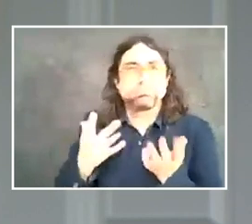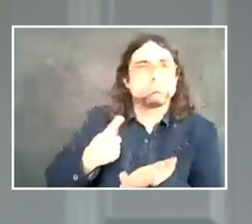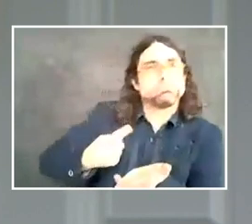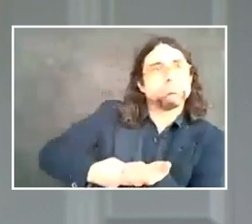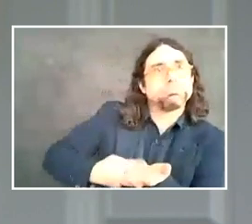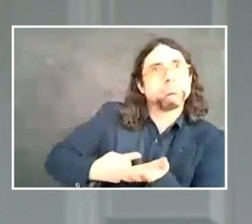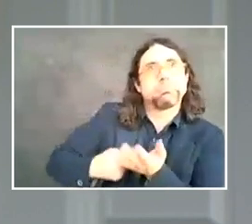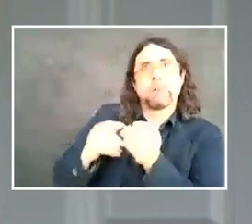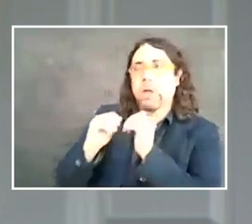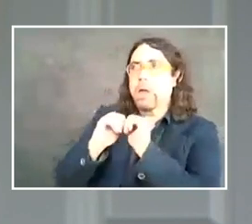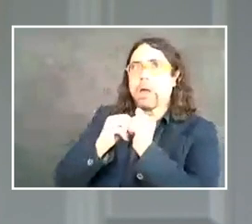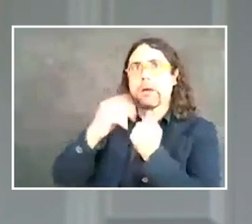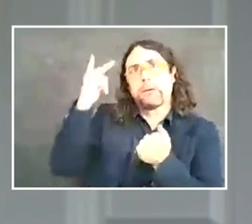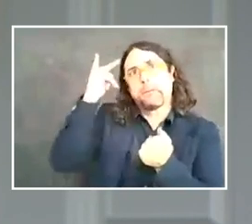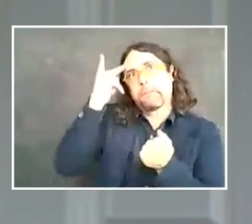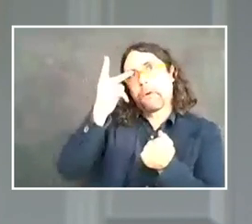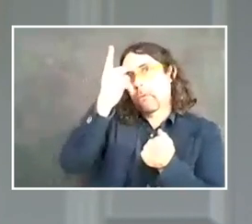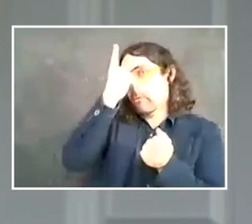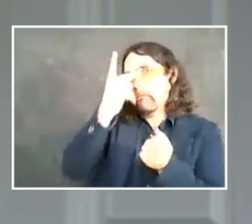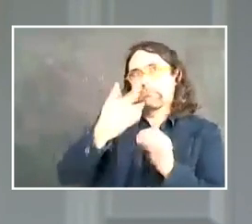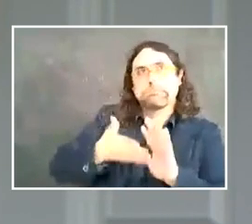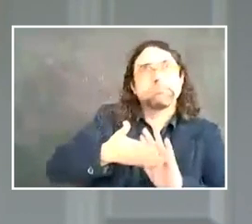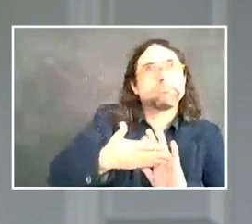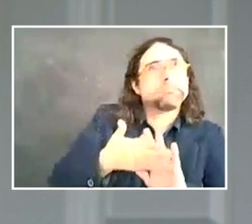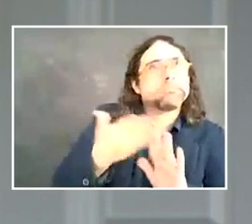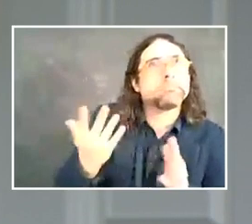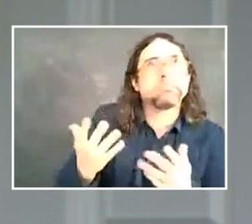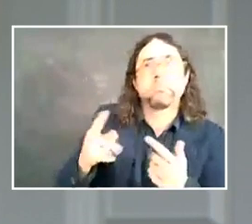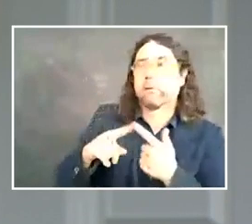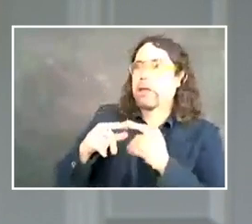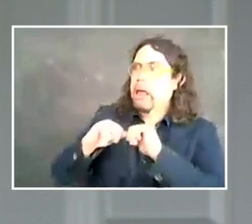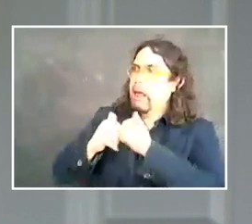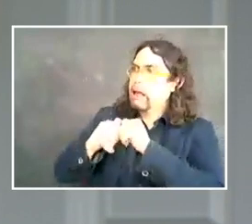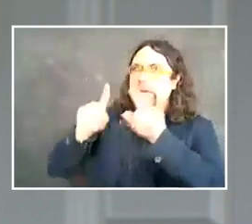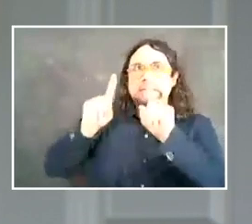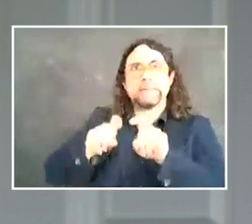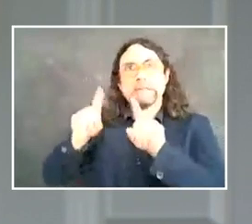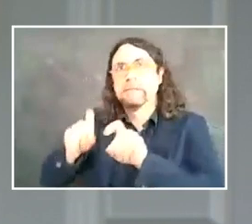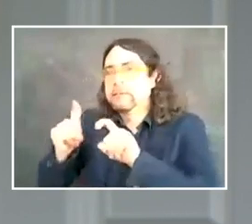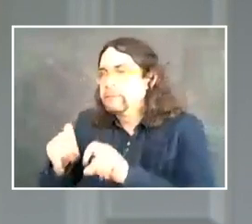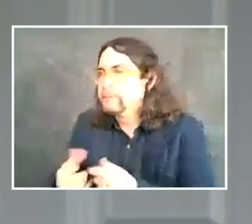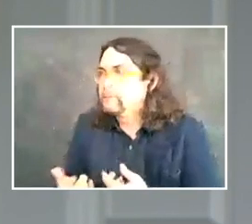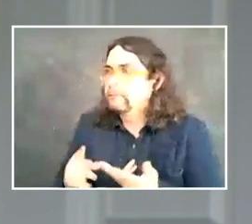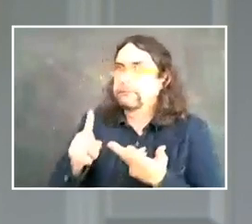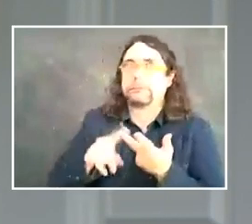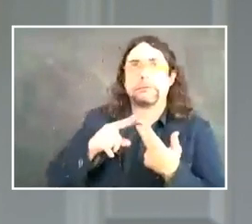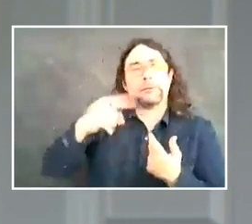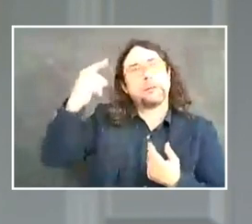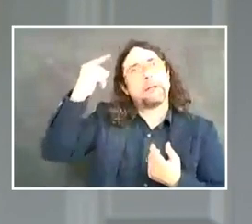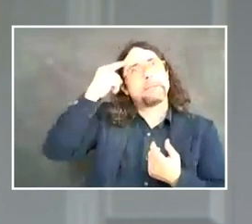TESTING THAT CAME UP EARLIER